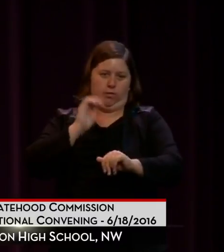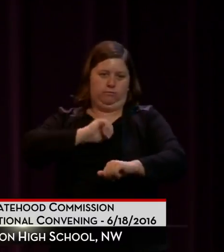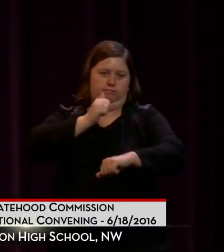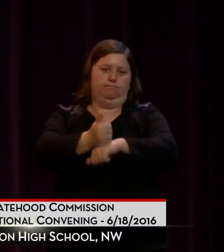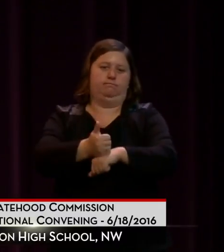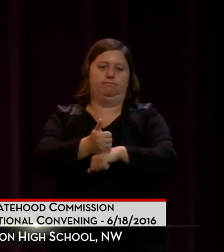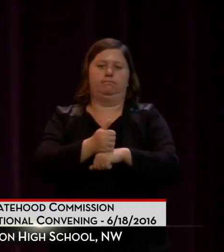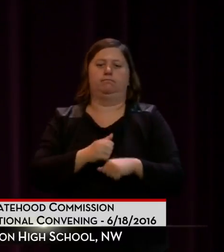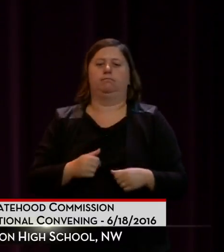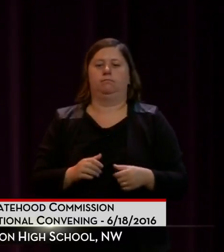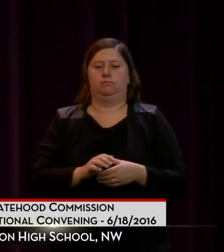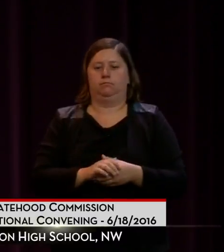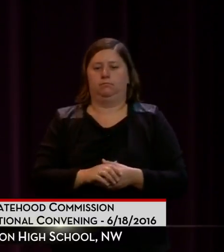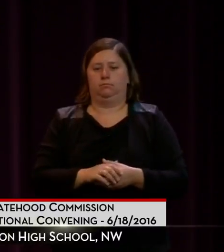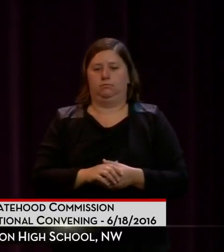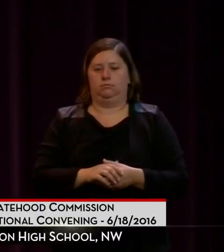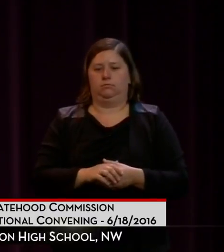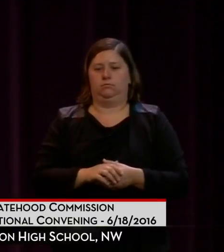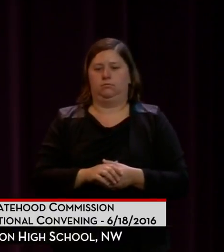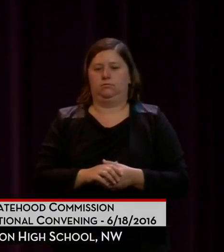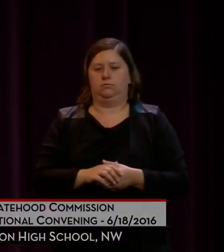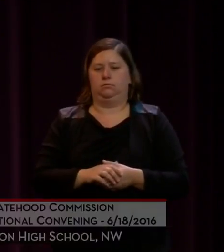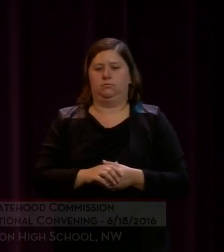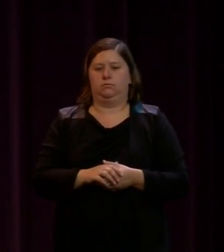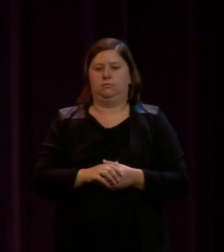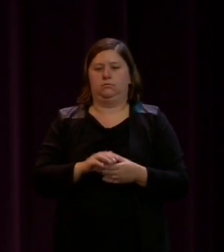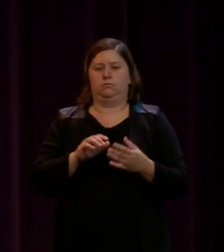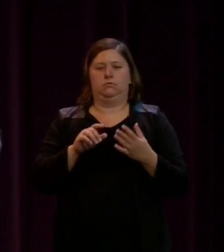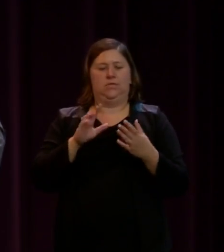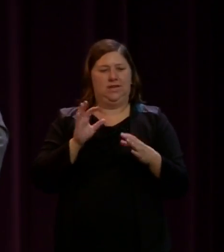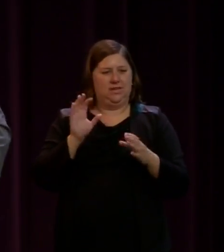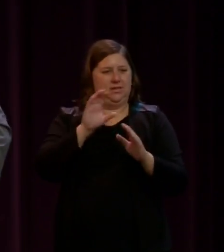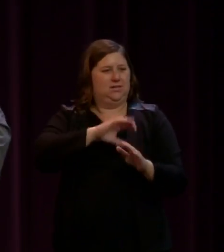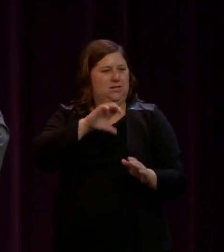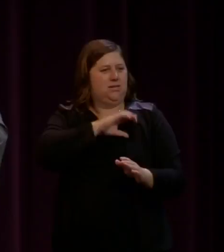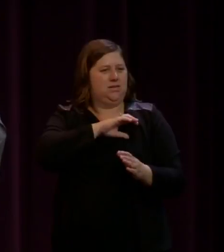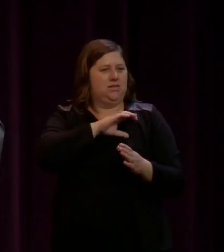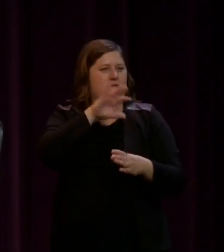AND THE CITIZENS AGAIN VOTE AND THIS WHOLE THING IS DESIGNED TO